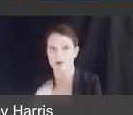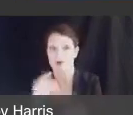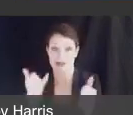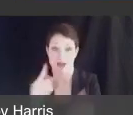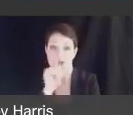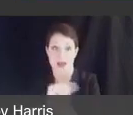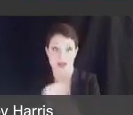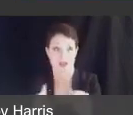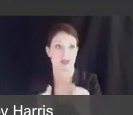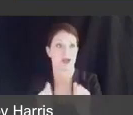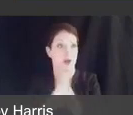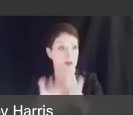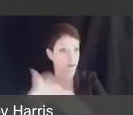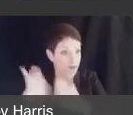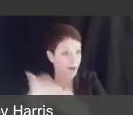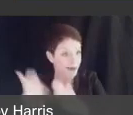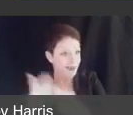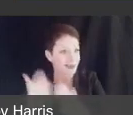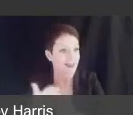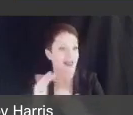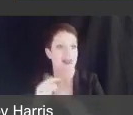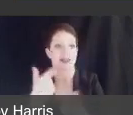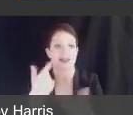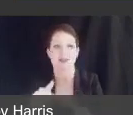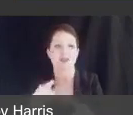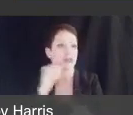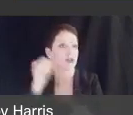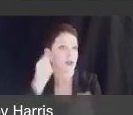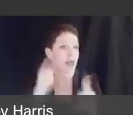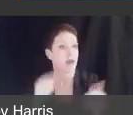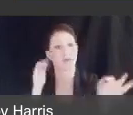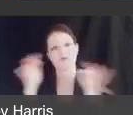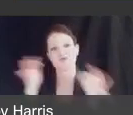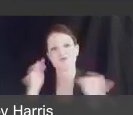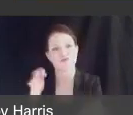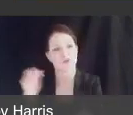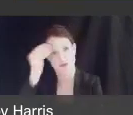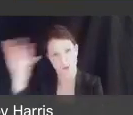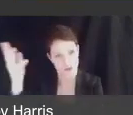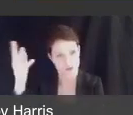and running and how things went yesterday. So, you know, I think it's always important that once these